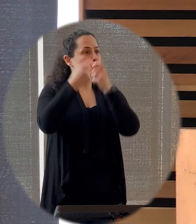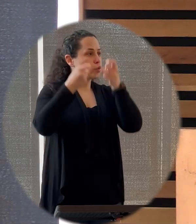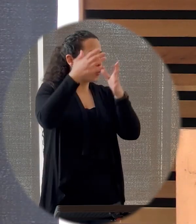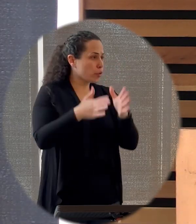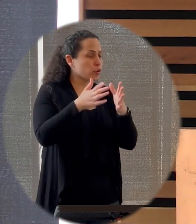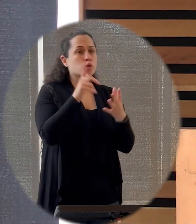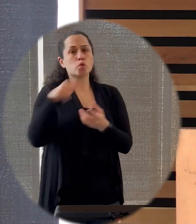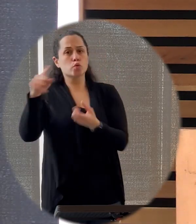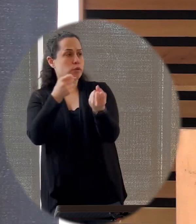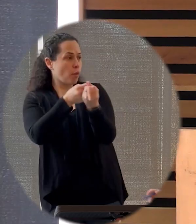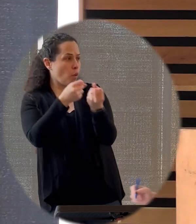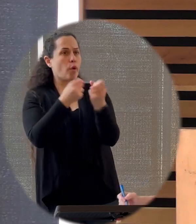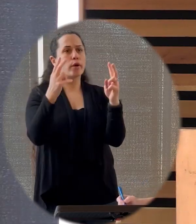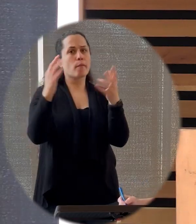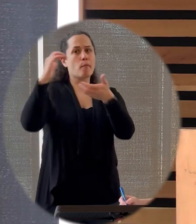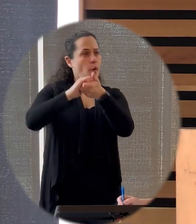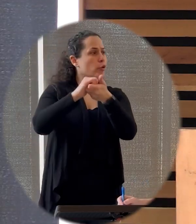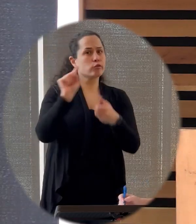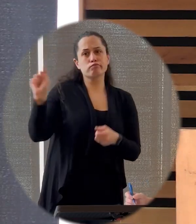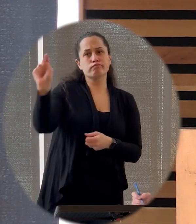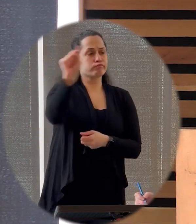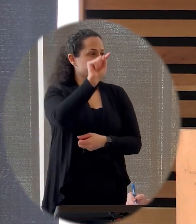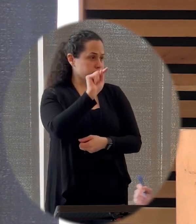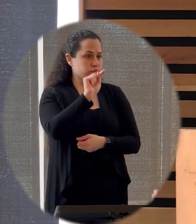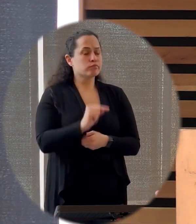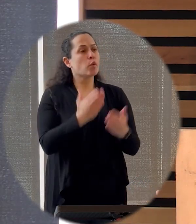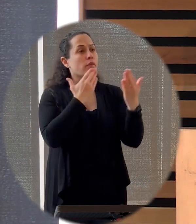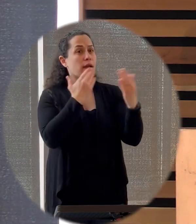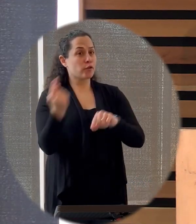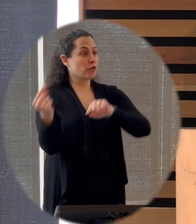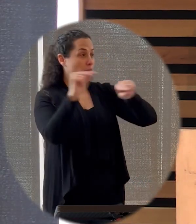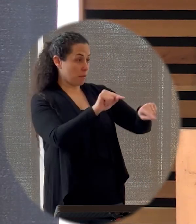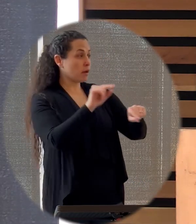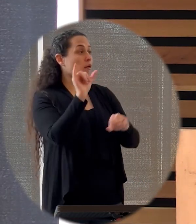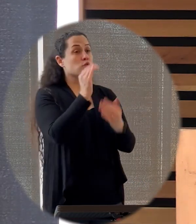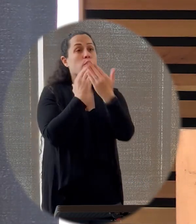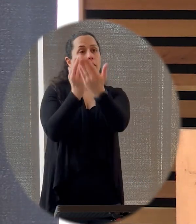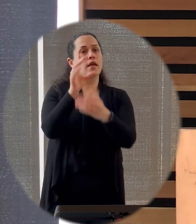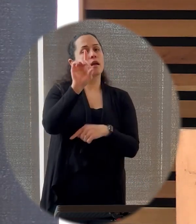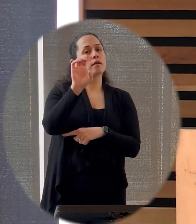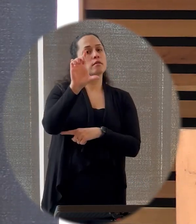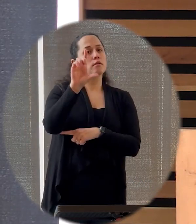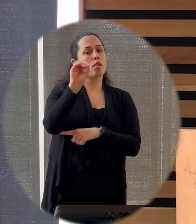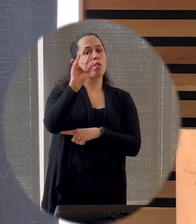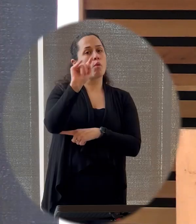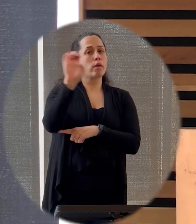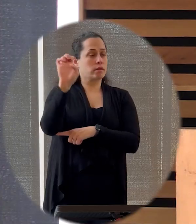and partners. Thank you all for being here and to Deloitte for partnering with us on this event.